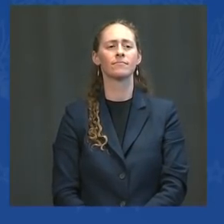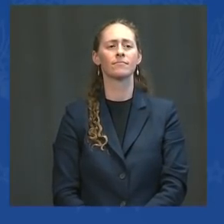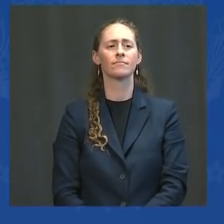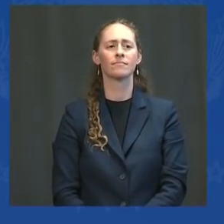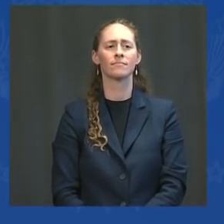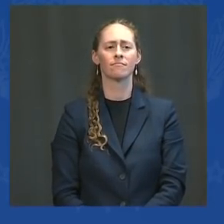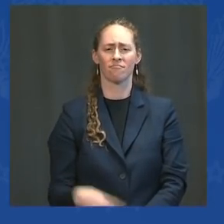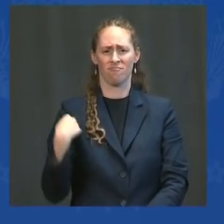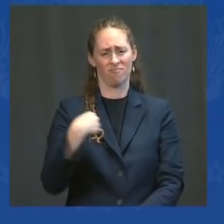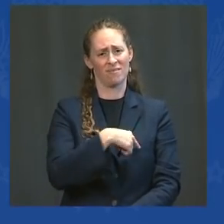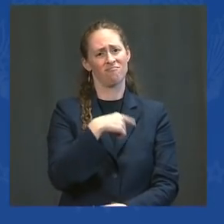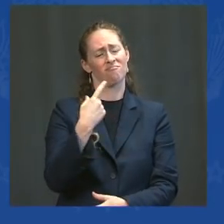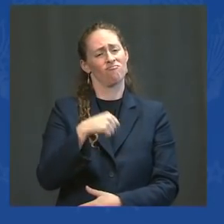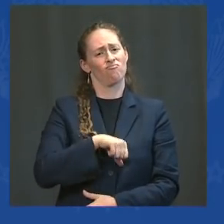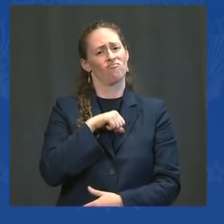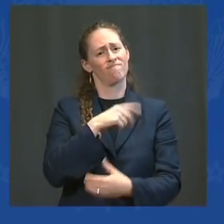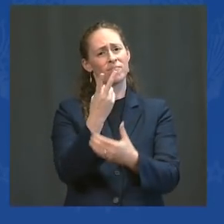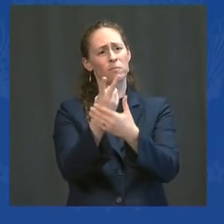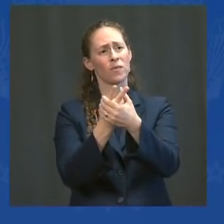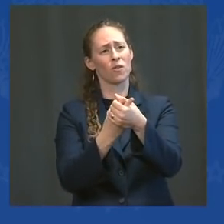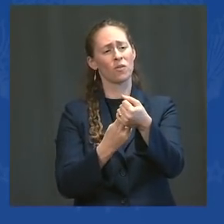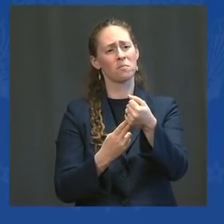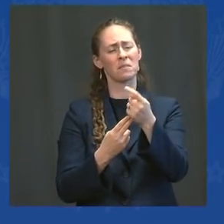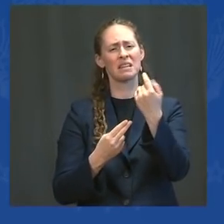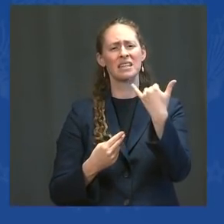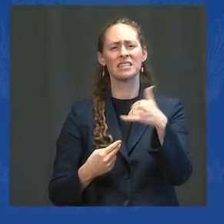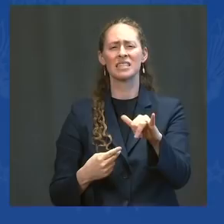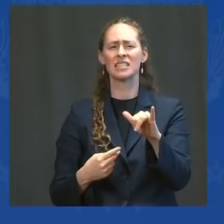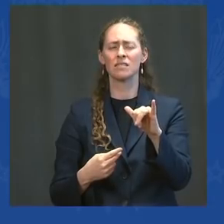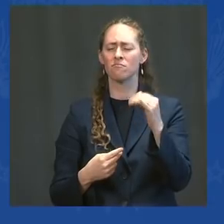it still brings back pain -- the moment it happened.